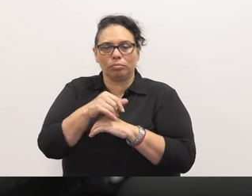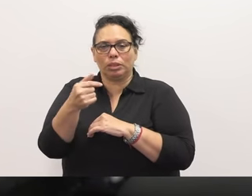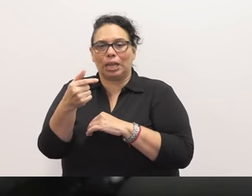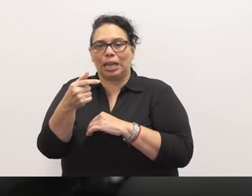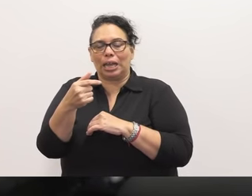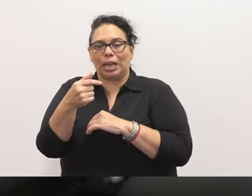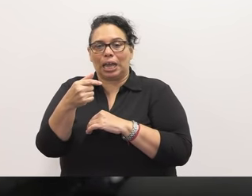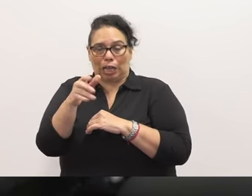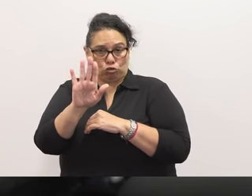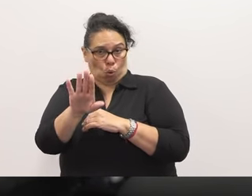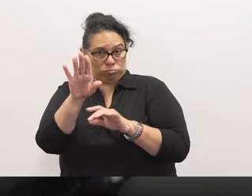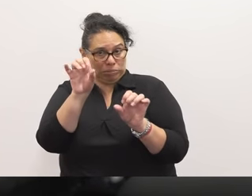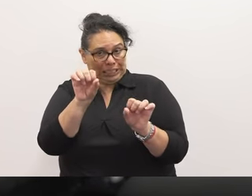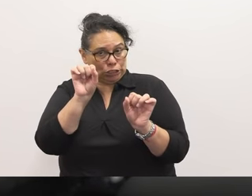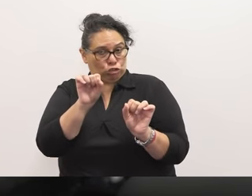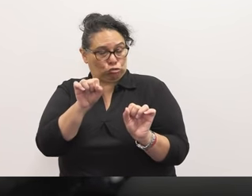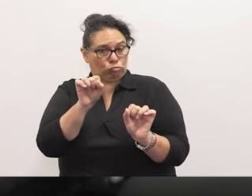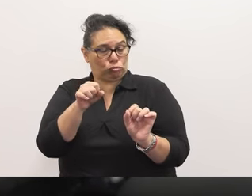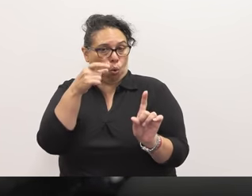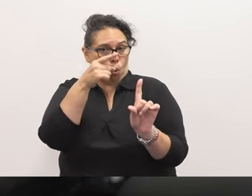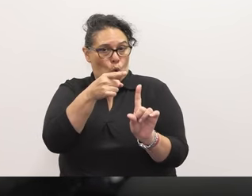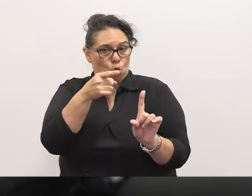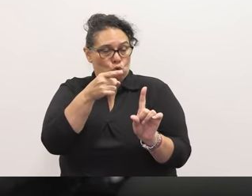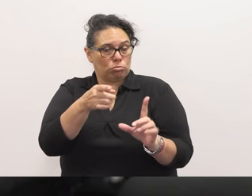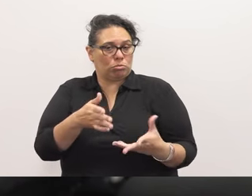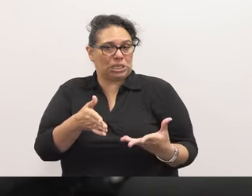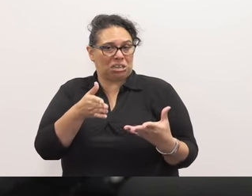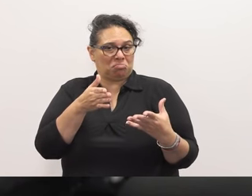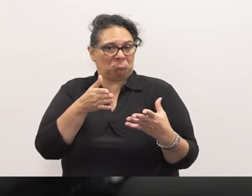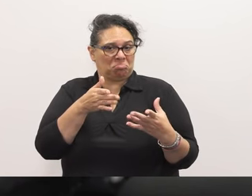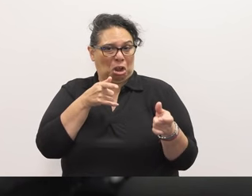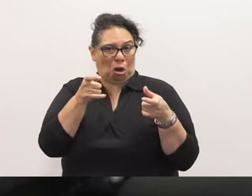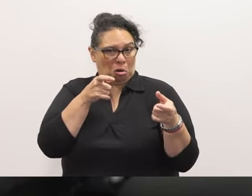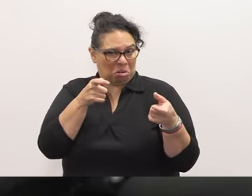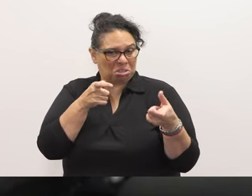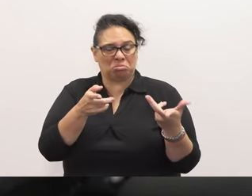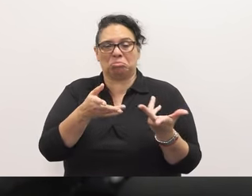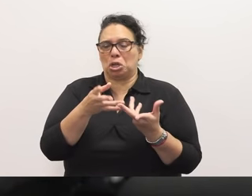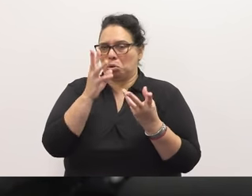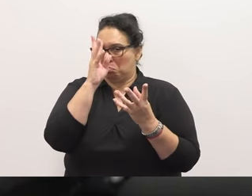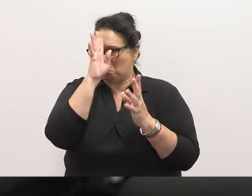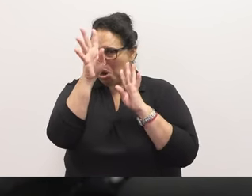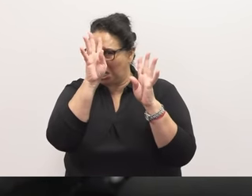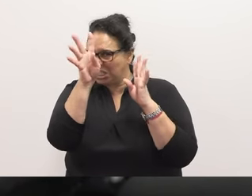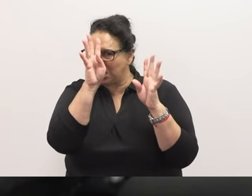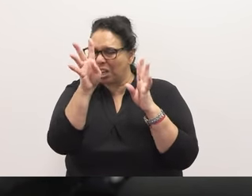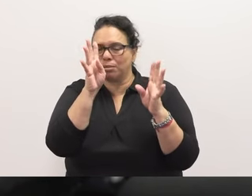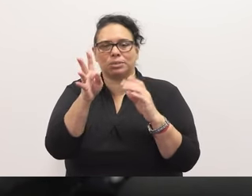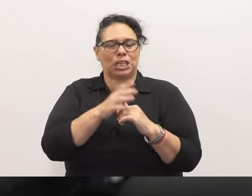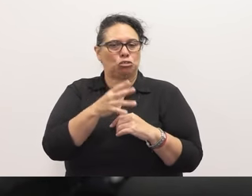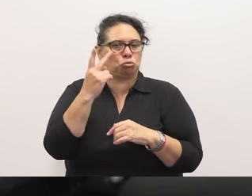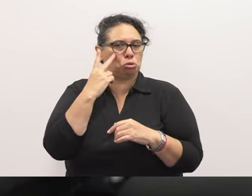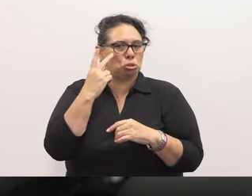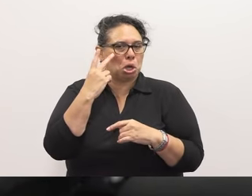and guardrails and you did some brainstorming and some leaning into things that you saw for the district.